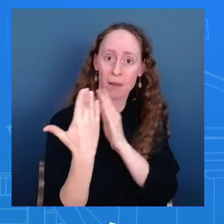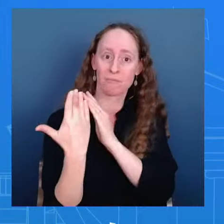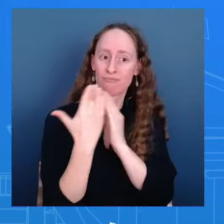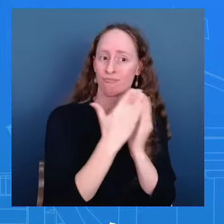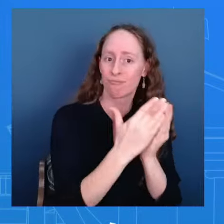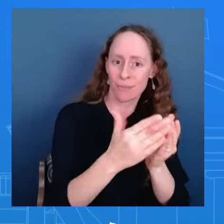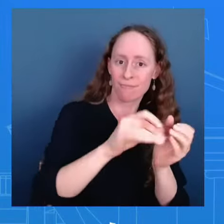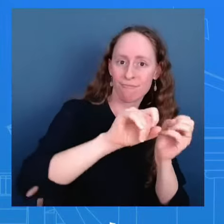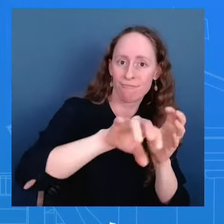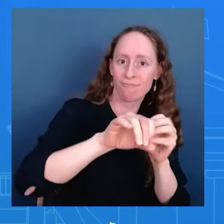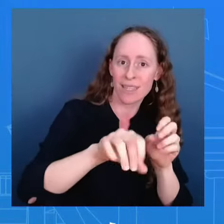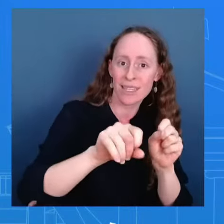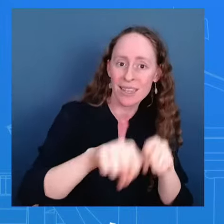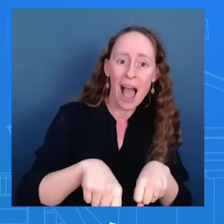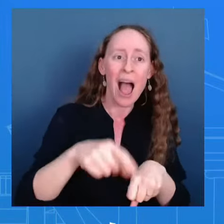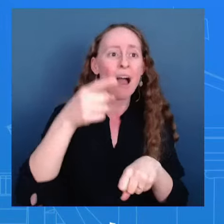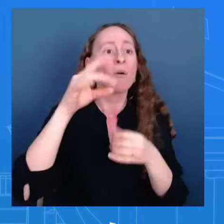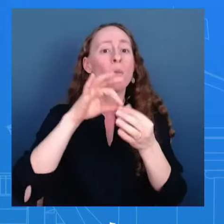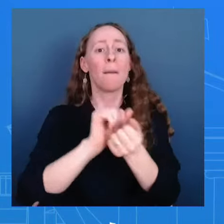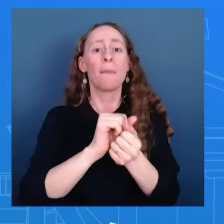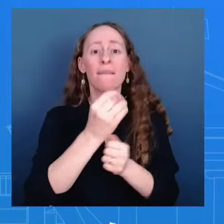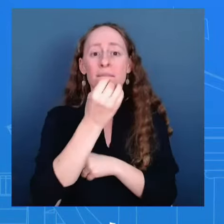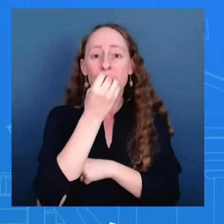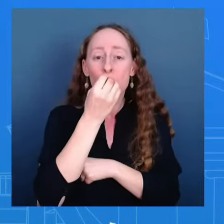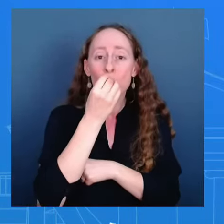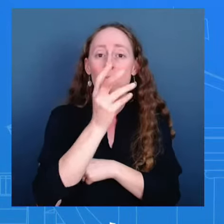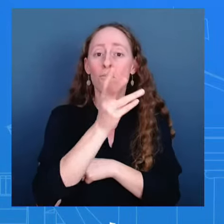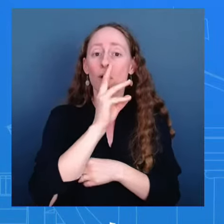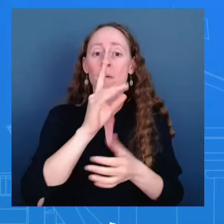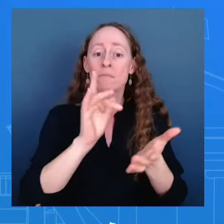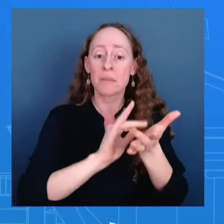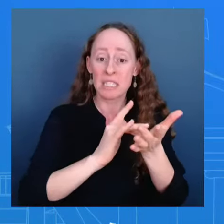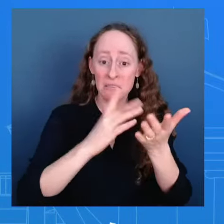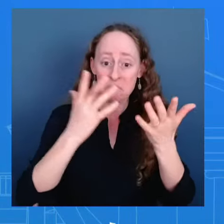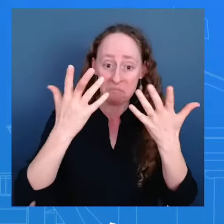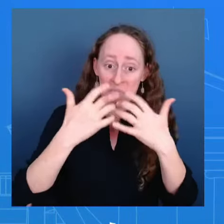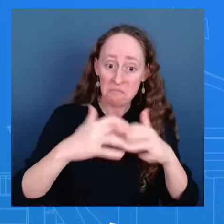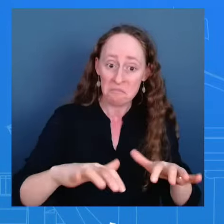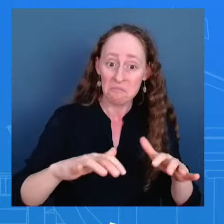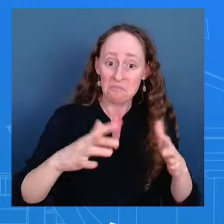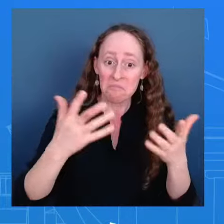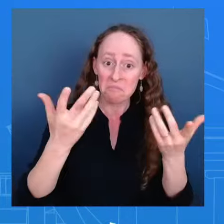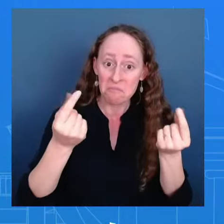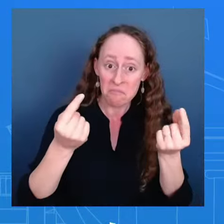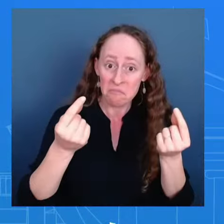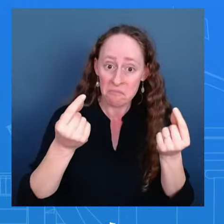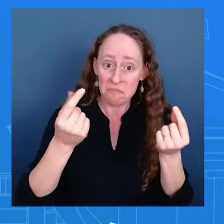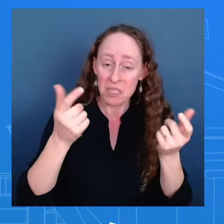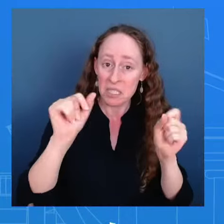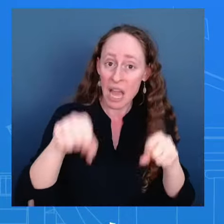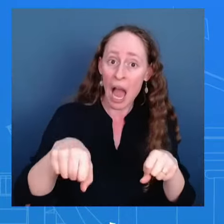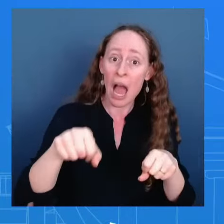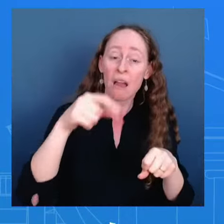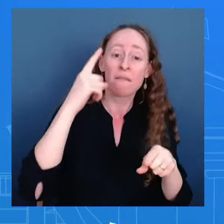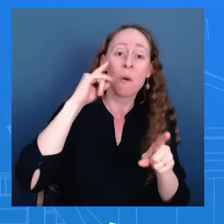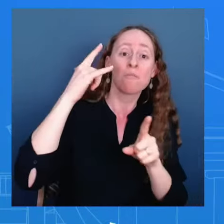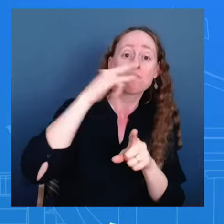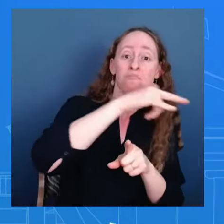because of the pier being out of service? Mr. Kirby: You'd have to ask the Pentagon. I'm not aware that there's going to be any increase